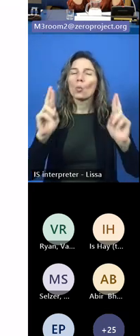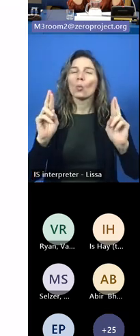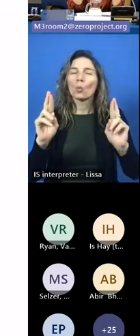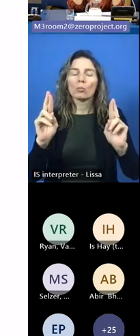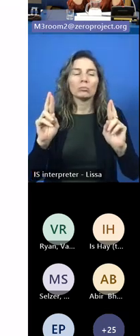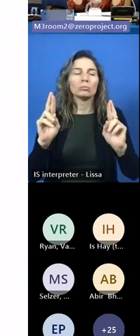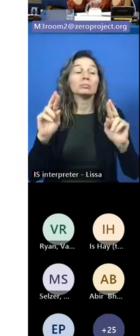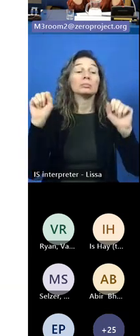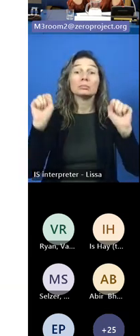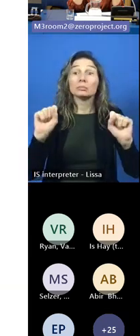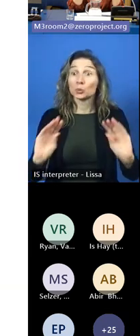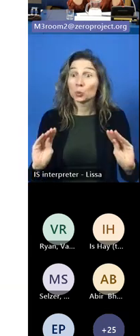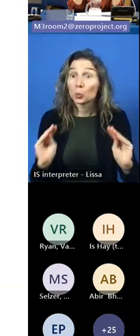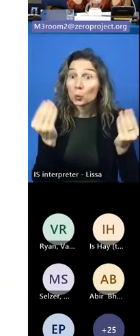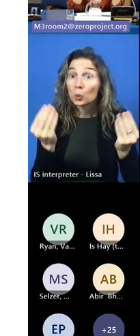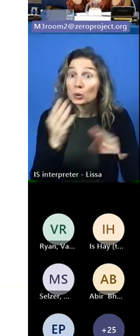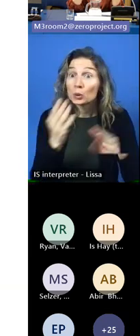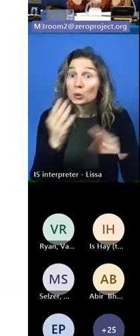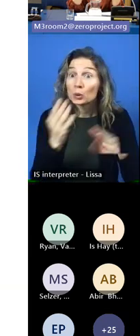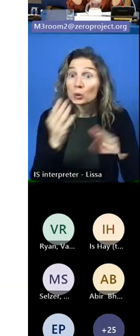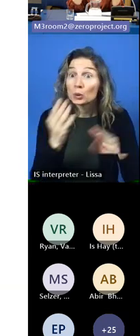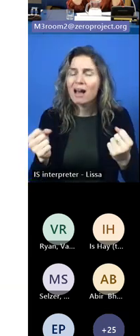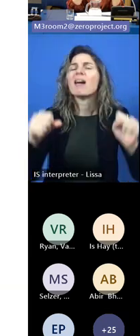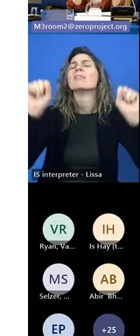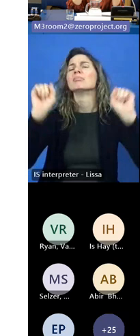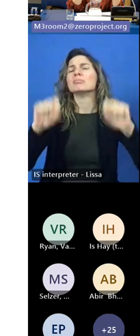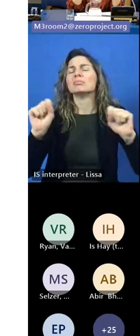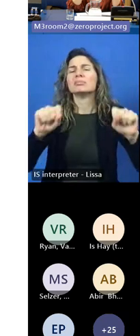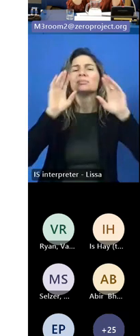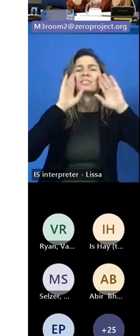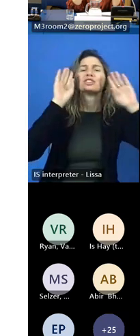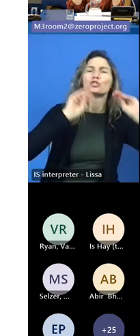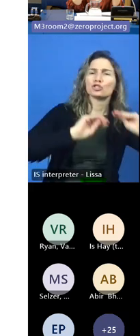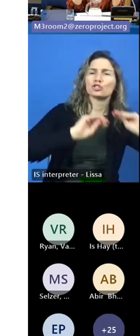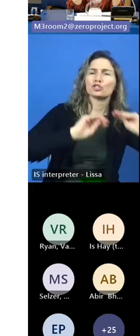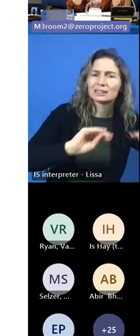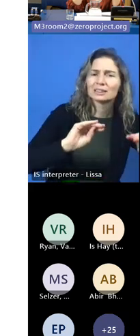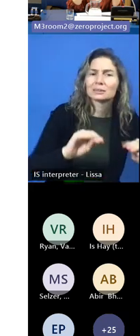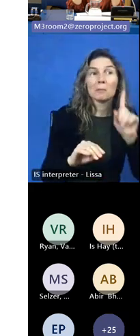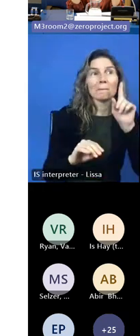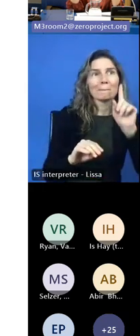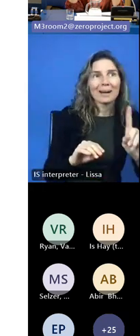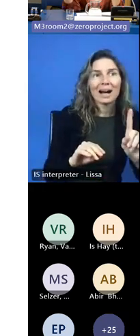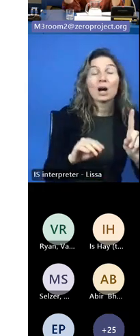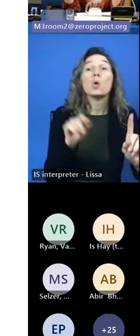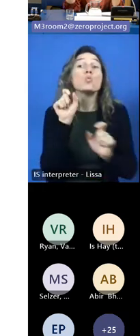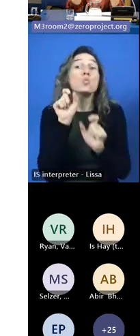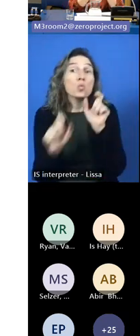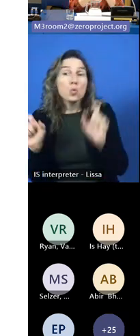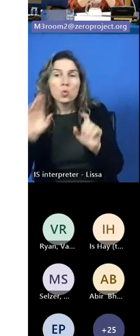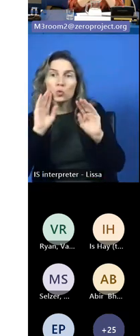with disabilities but training by use with abilities. I'm sure you are aware,